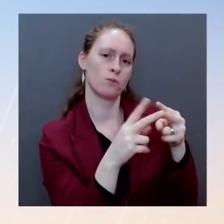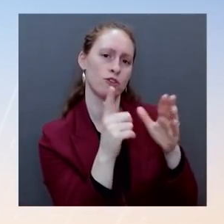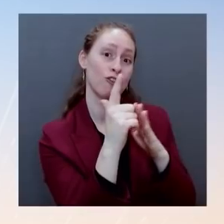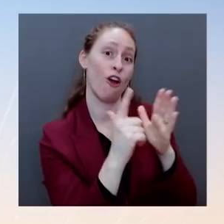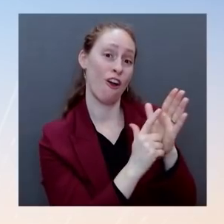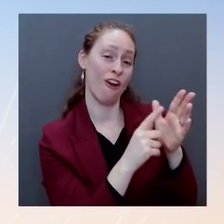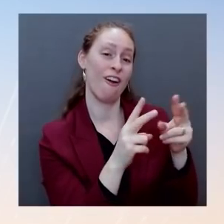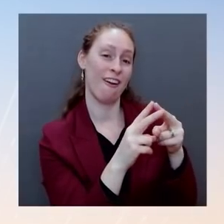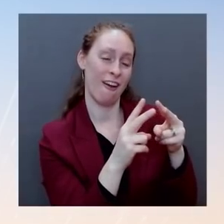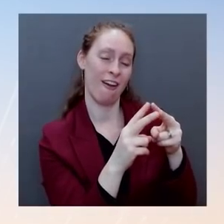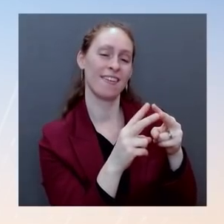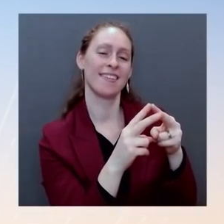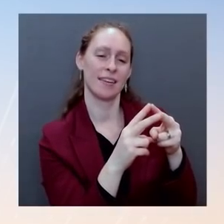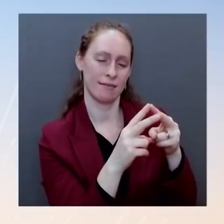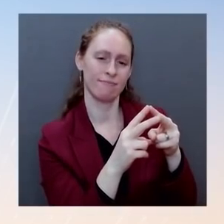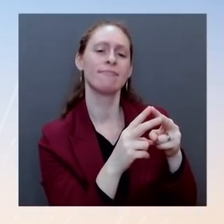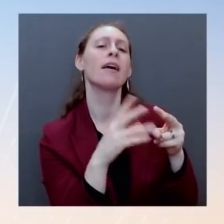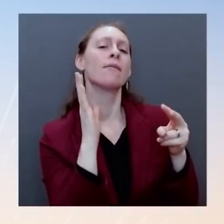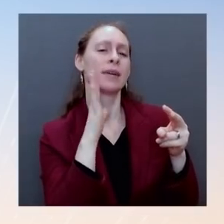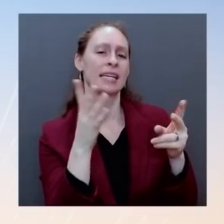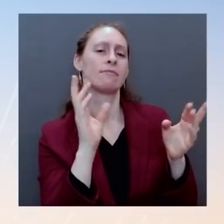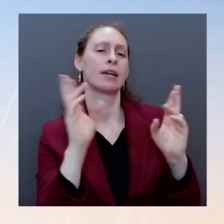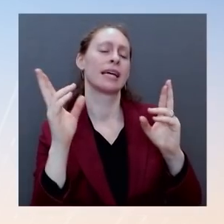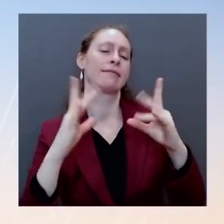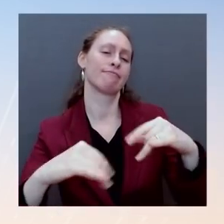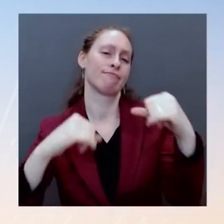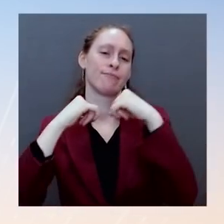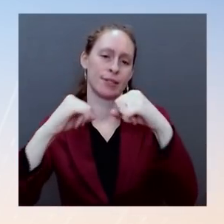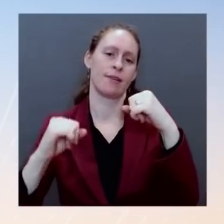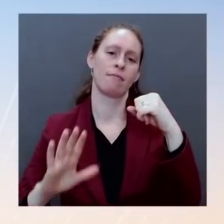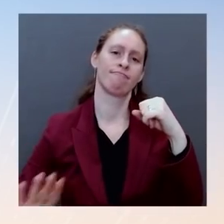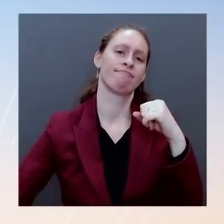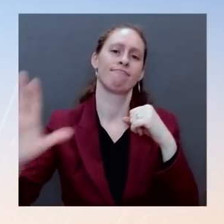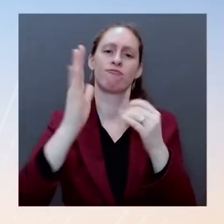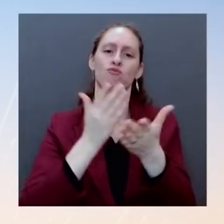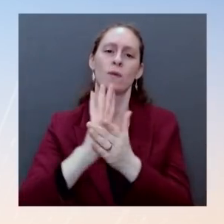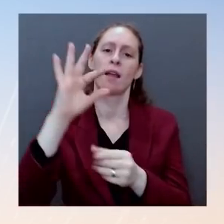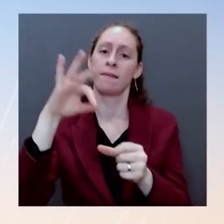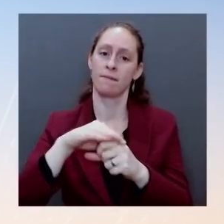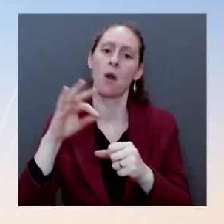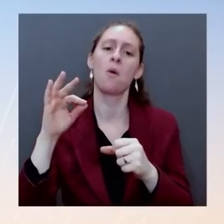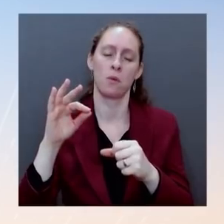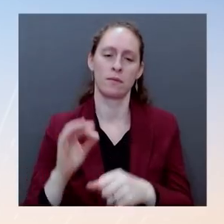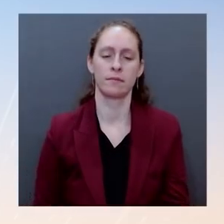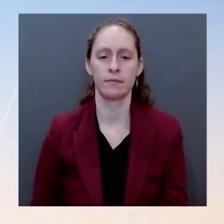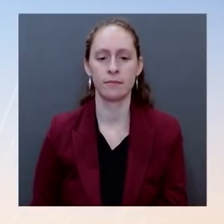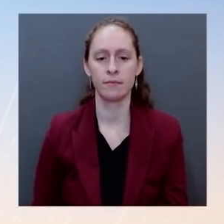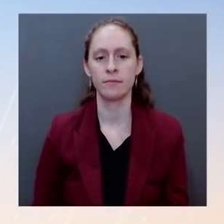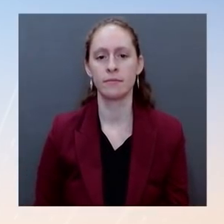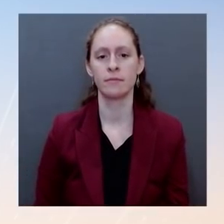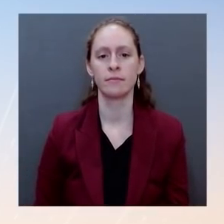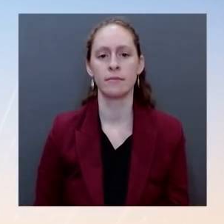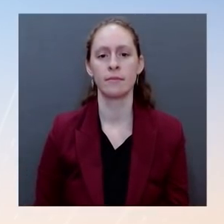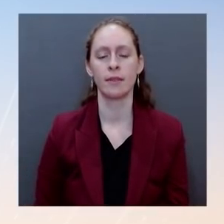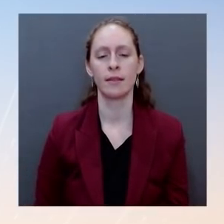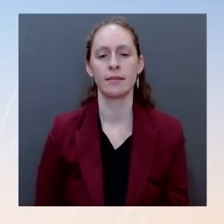So, there is that -- not that inconsistency. And of course, as you know -- Georgia is one of the states -- 19 states across the country have already passed laws